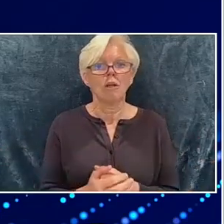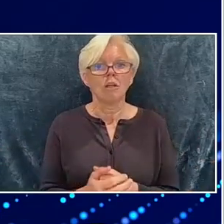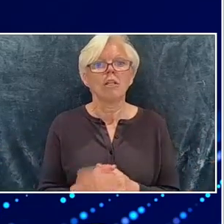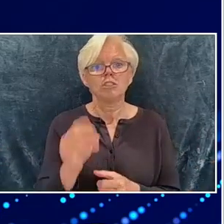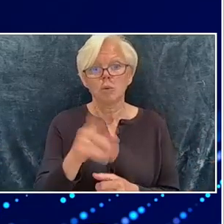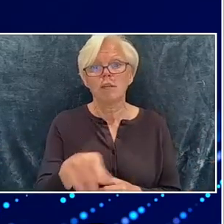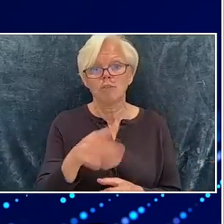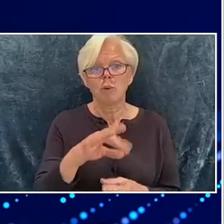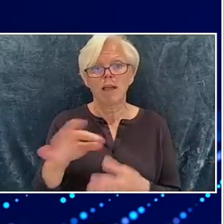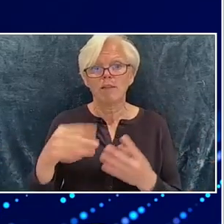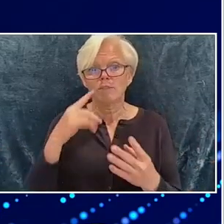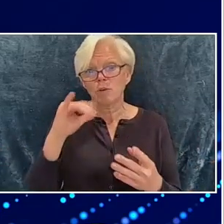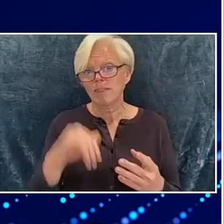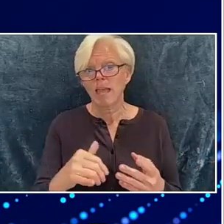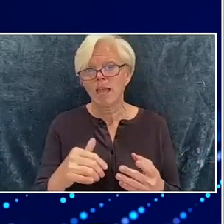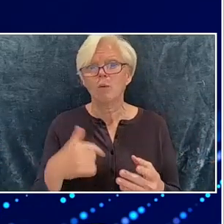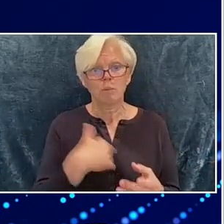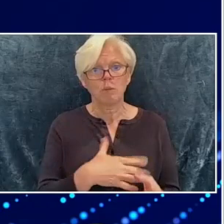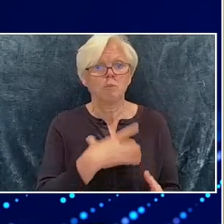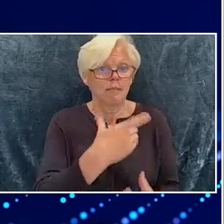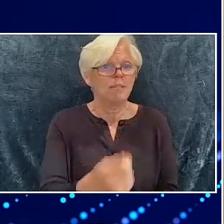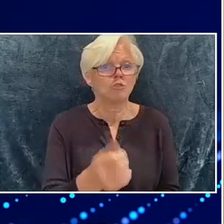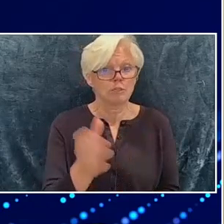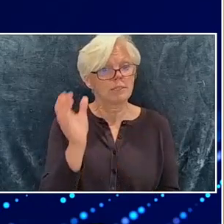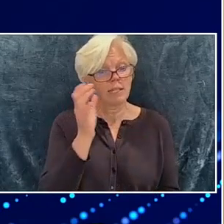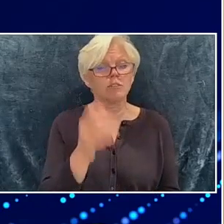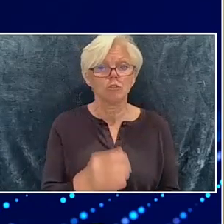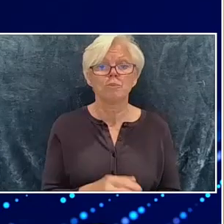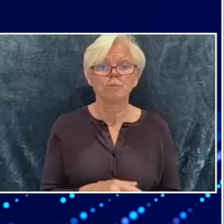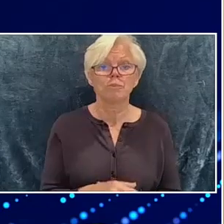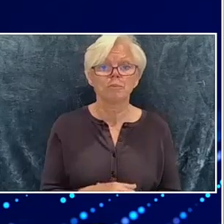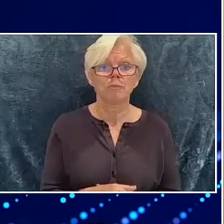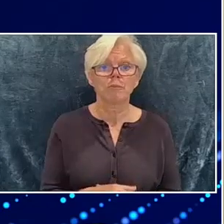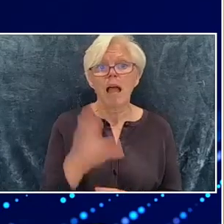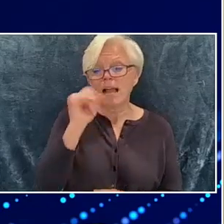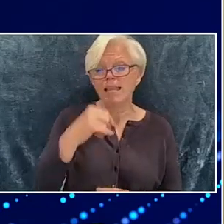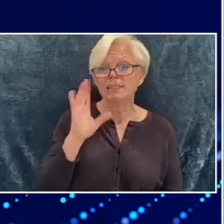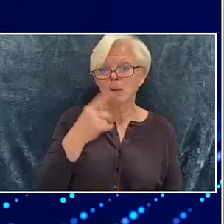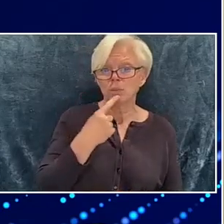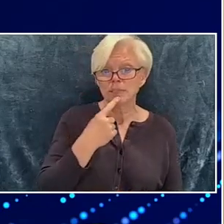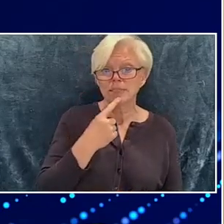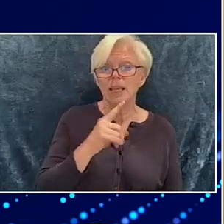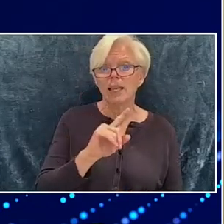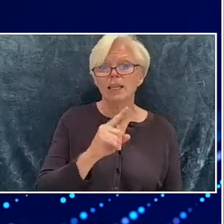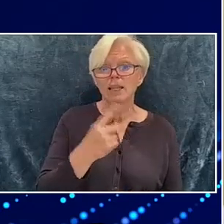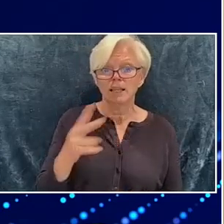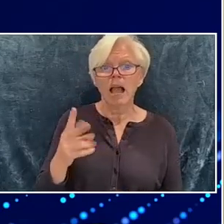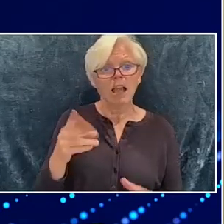that front, we'd be interested. So, I guess I'll say I think there's a couple. So I've only provided two examples. One of them, obviously was